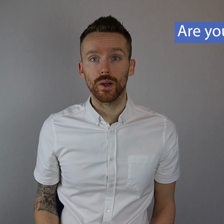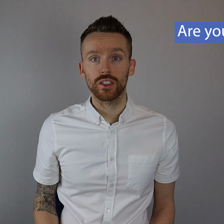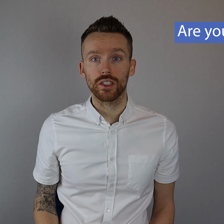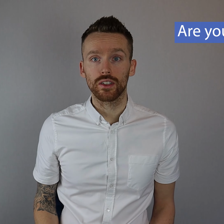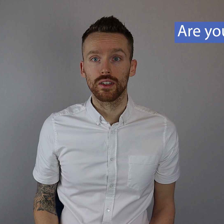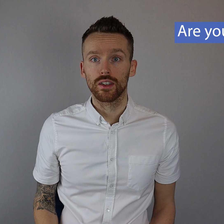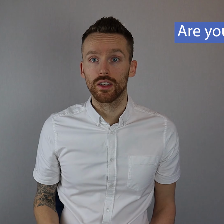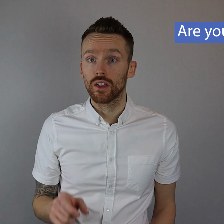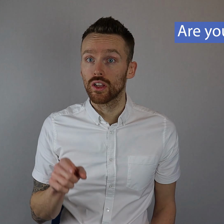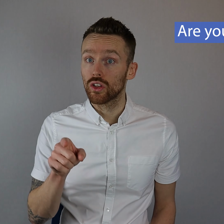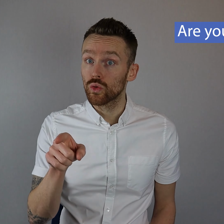question.